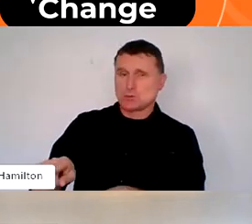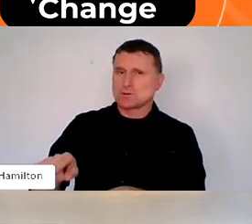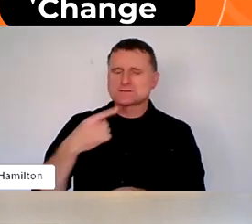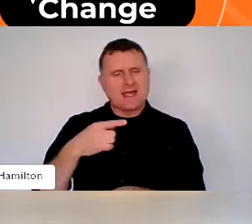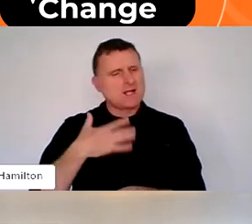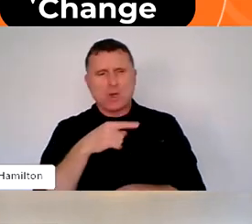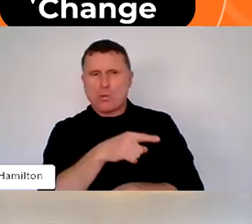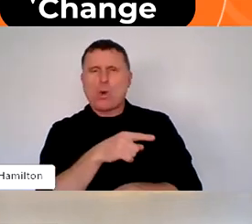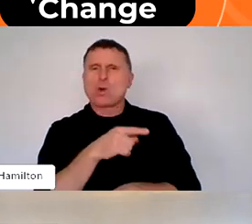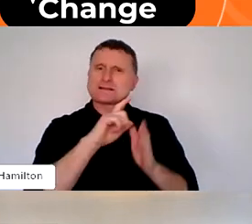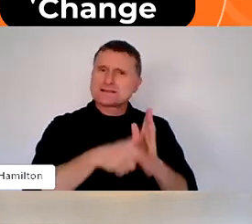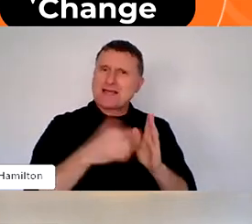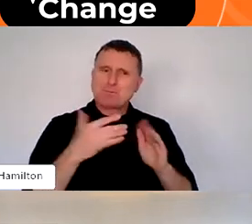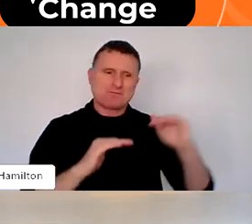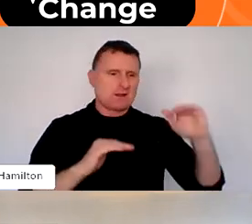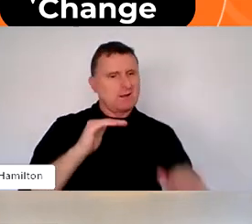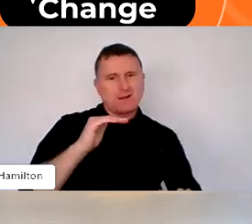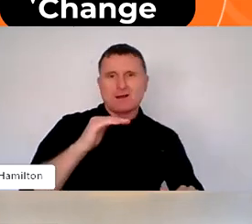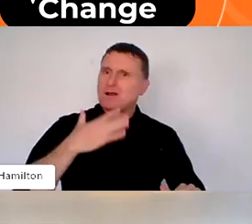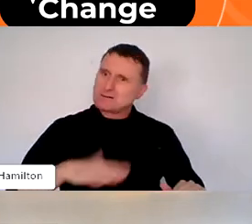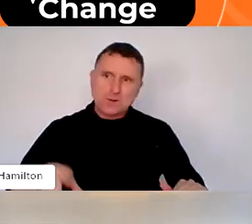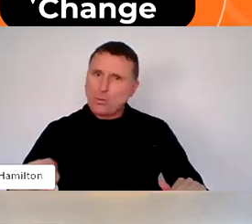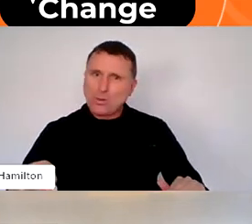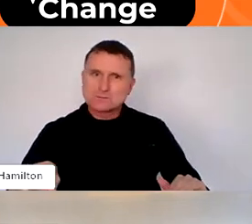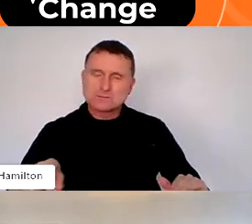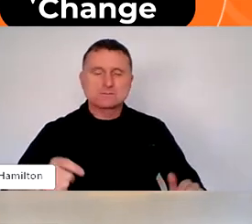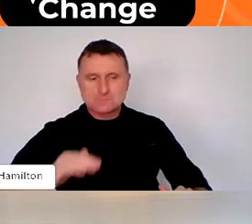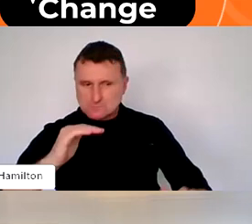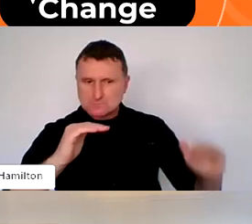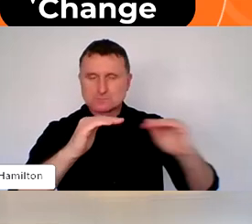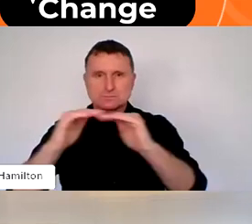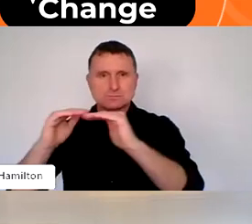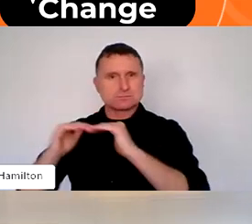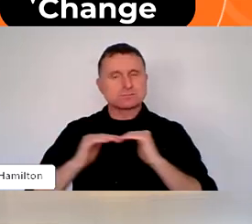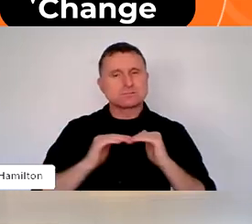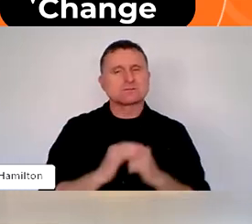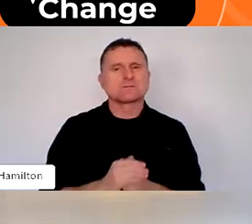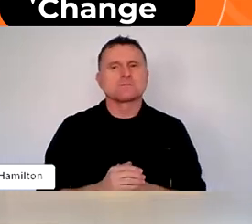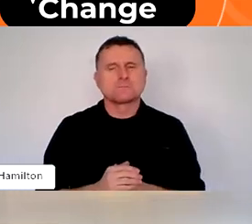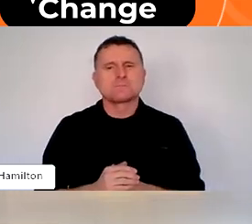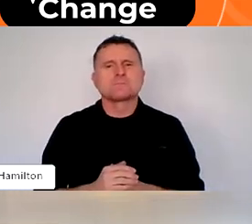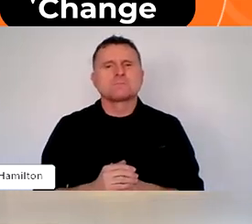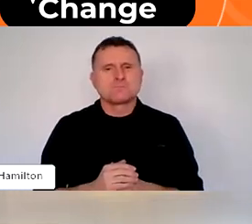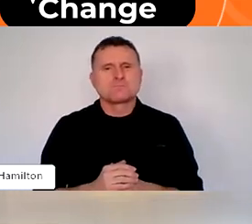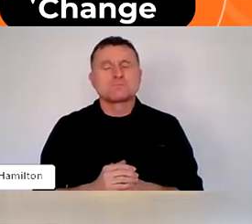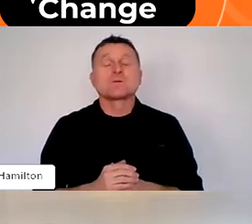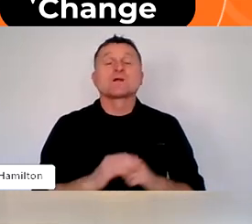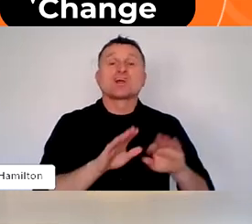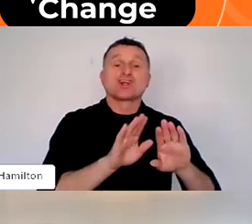being." It's troubling to think that tamariki and rangatahi may